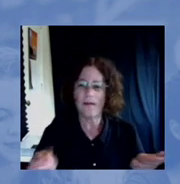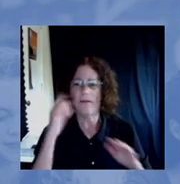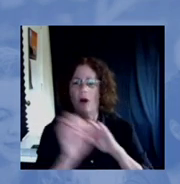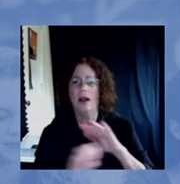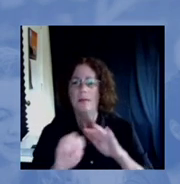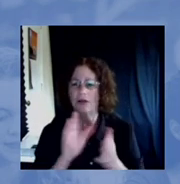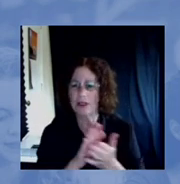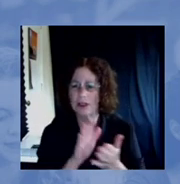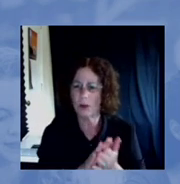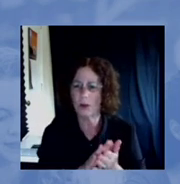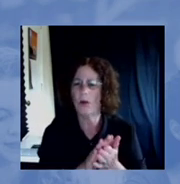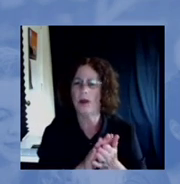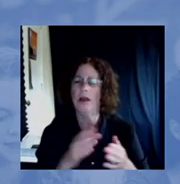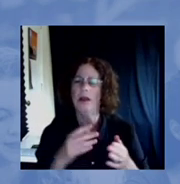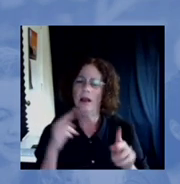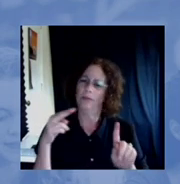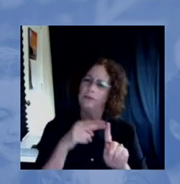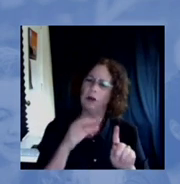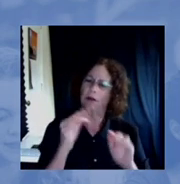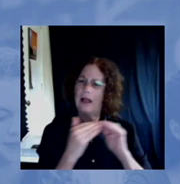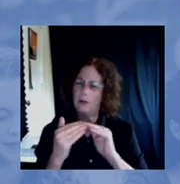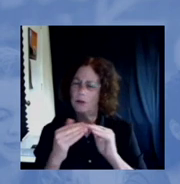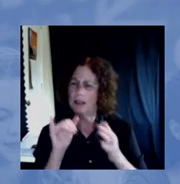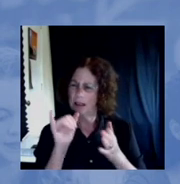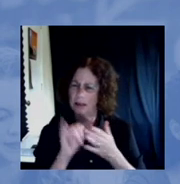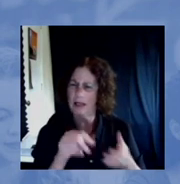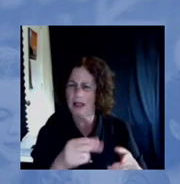FROM THE LENS OF EQUITY, IS THIS HUMANIZING OR DEHUMANIZING FOR A STUDENT.